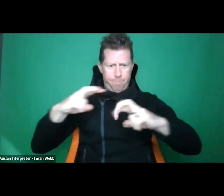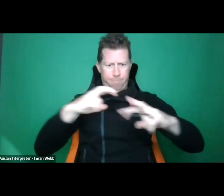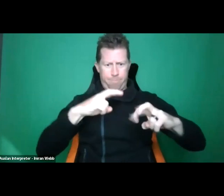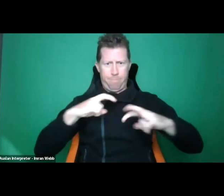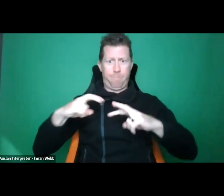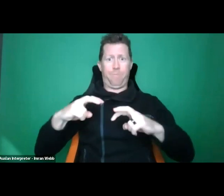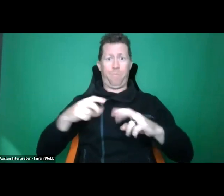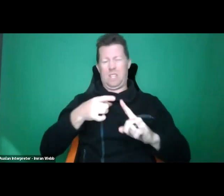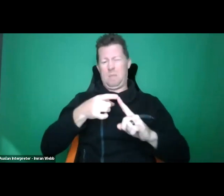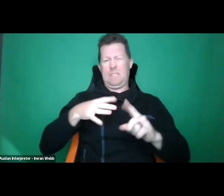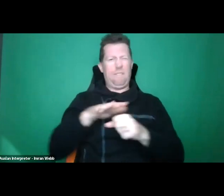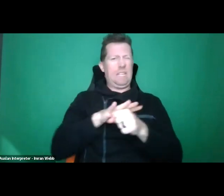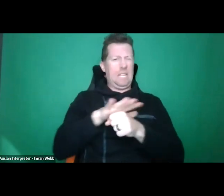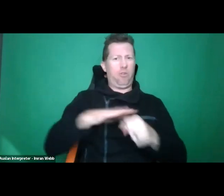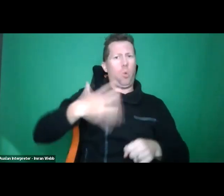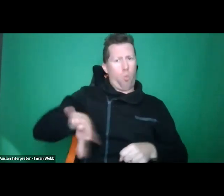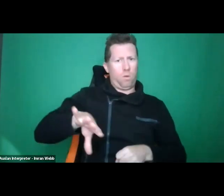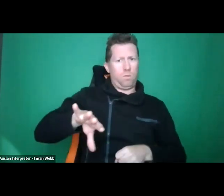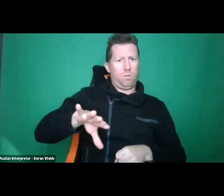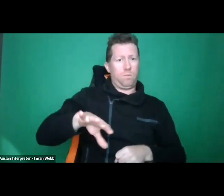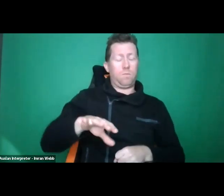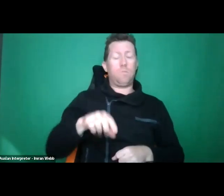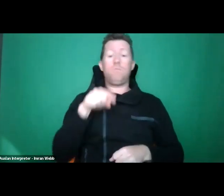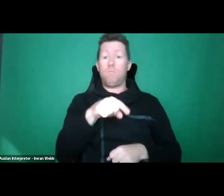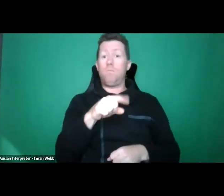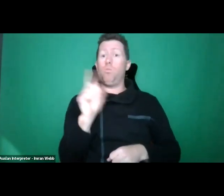areas of inquiries included